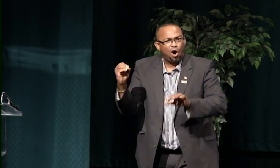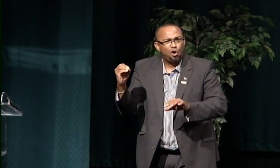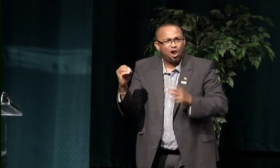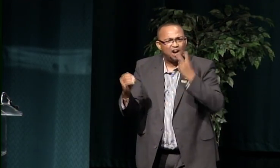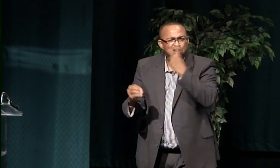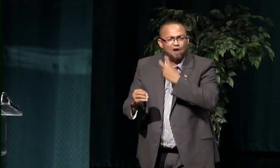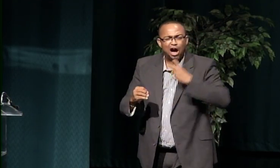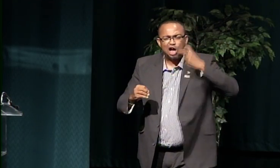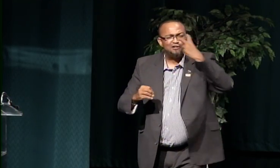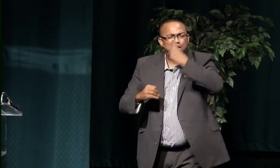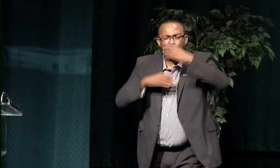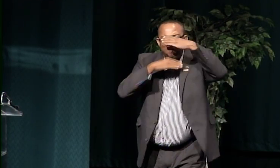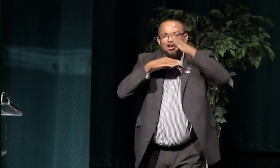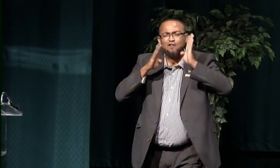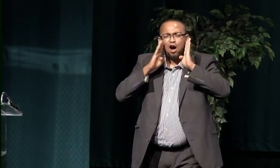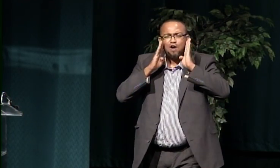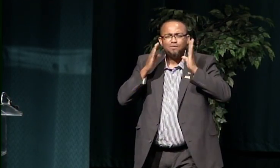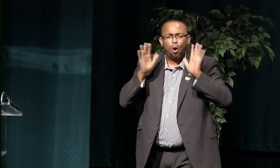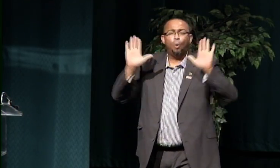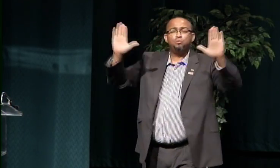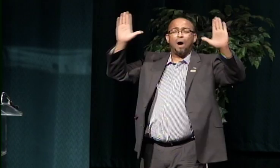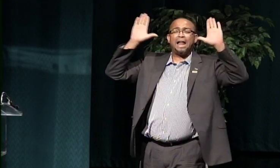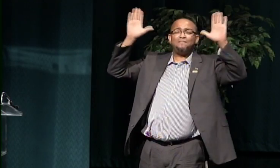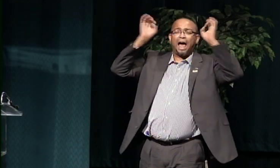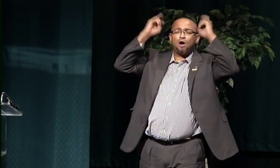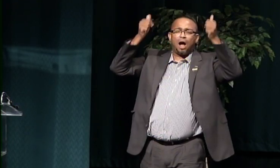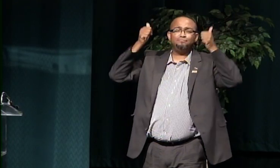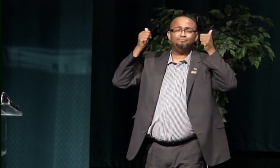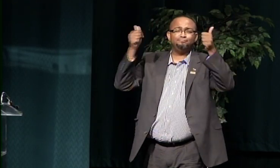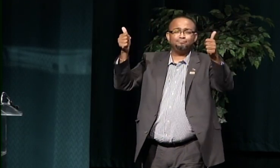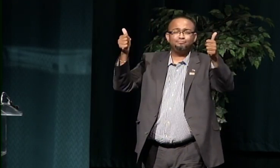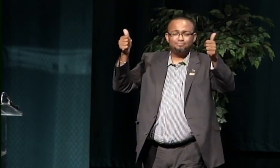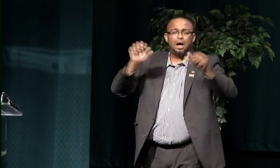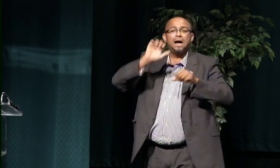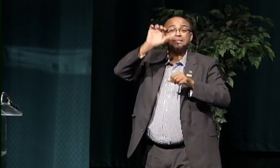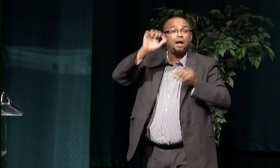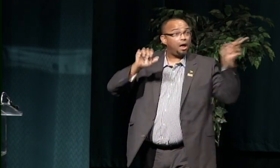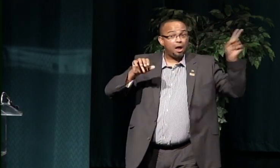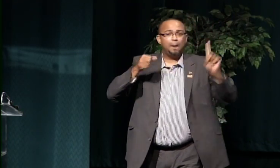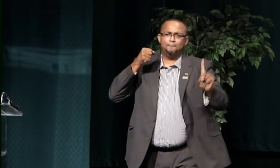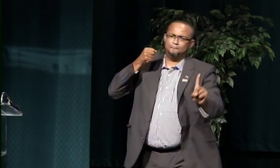of oralism in the schools.